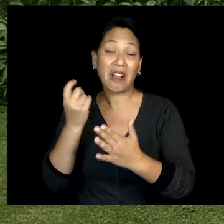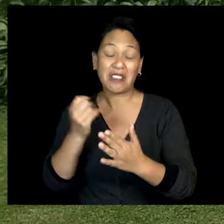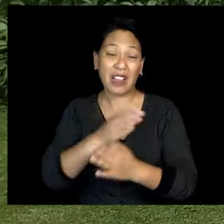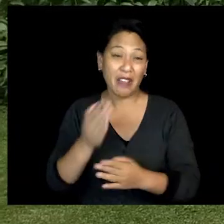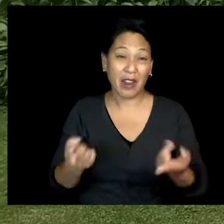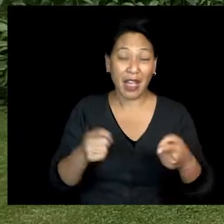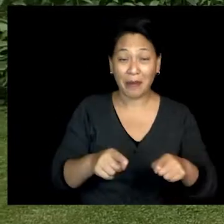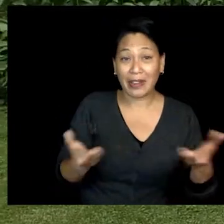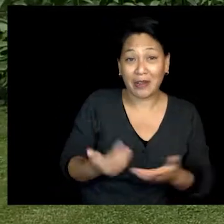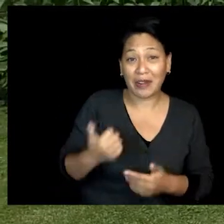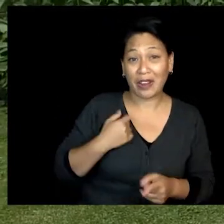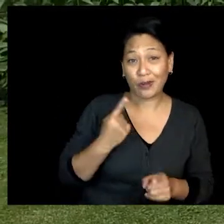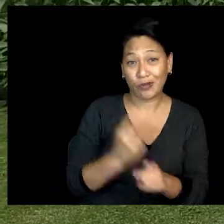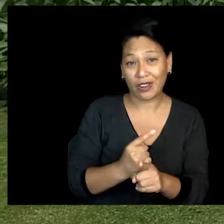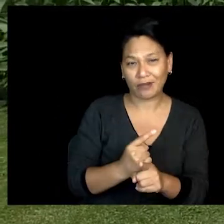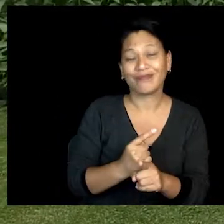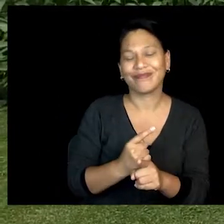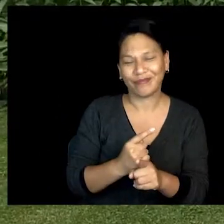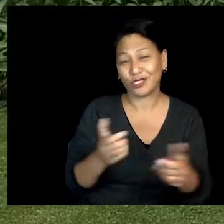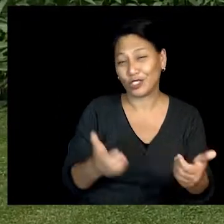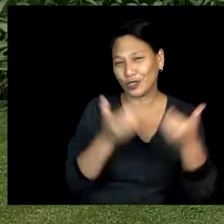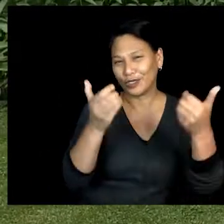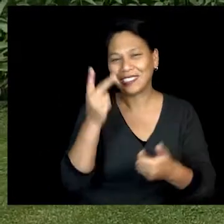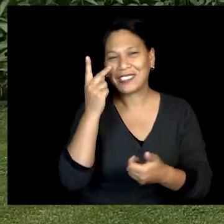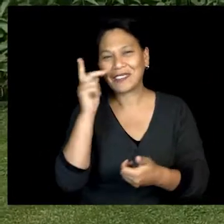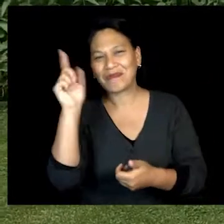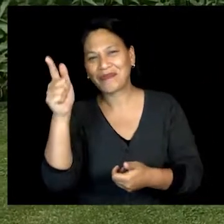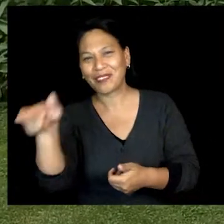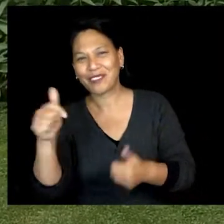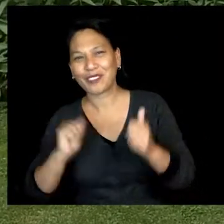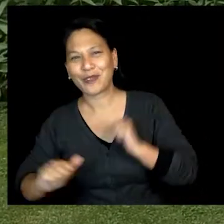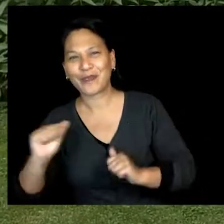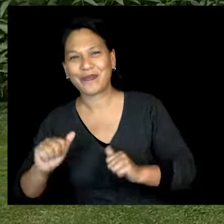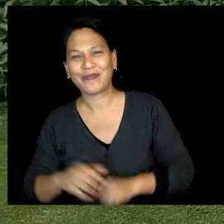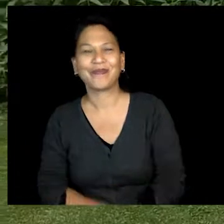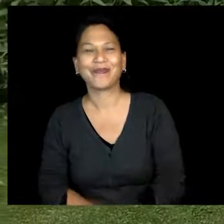as we know it today. Of course, that never happens here in Canada does it? Cheers! See you at the show.